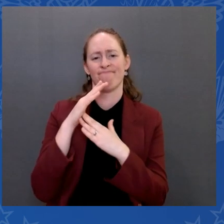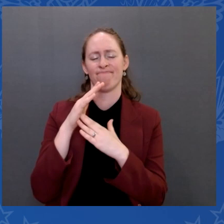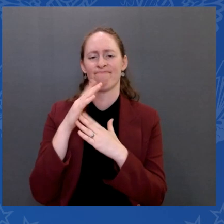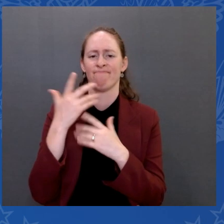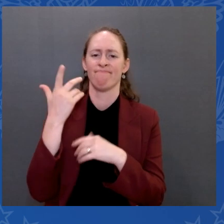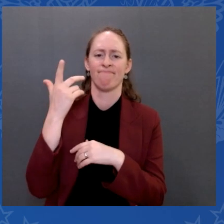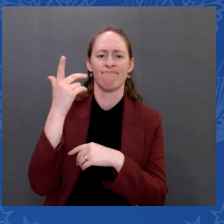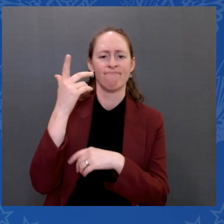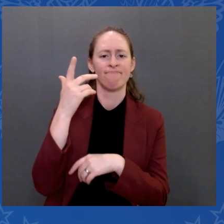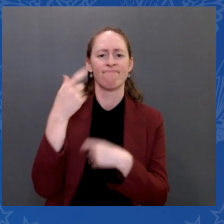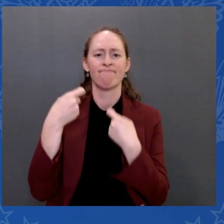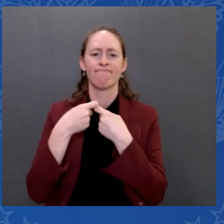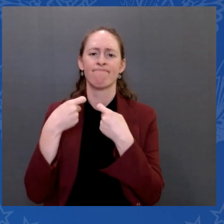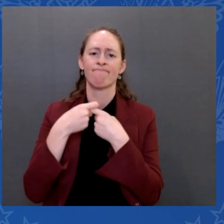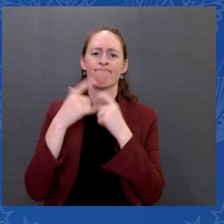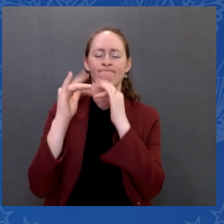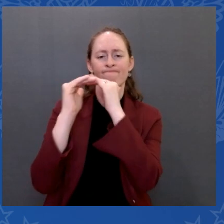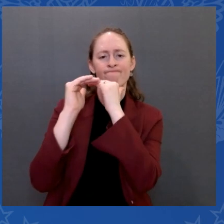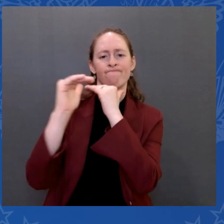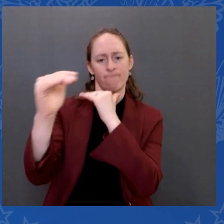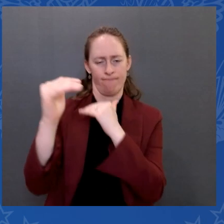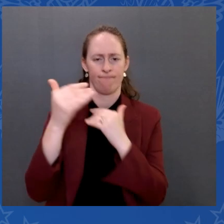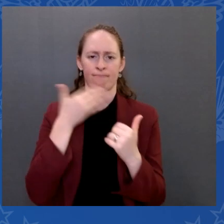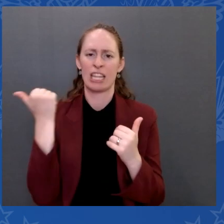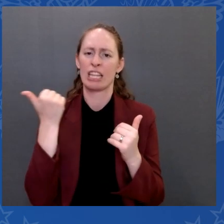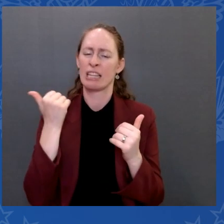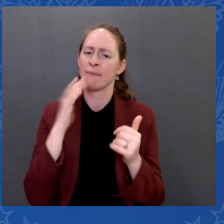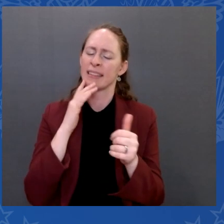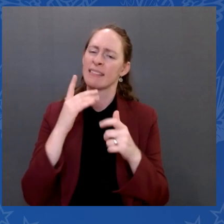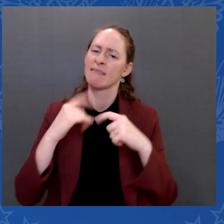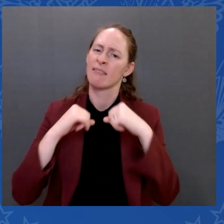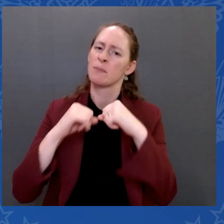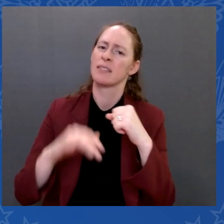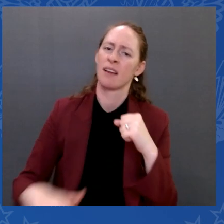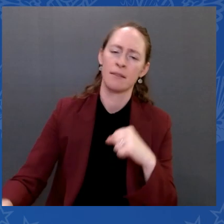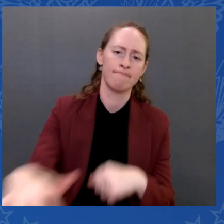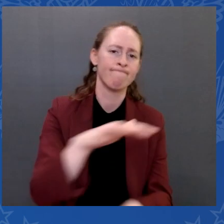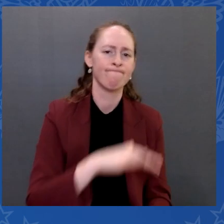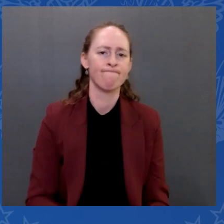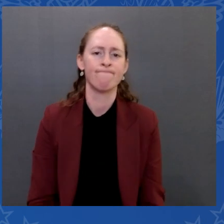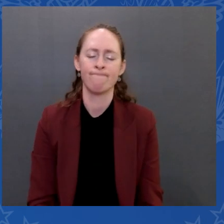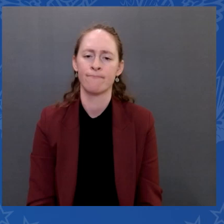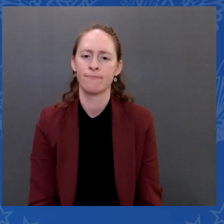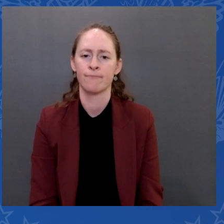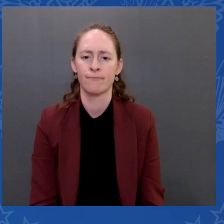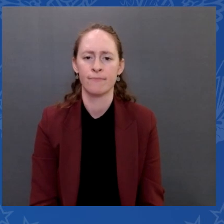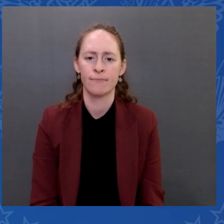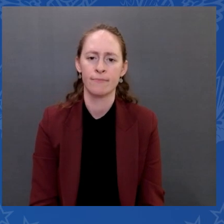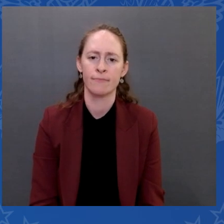Brian, back to you. Mr. Deese: Thank you, Mr. President. So, we're going to pivot here from the national security case,